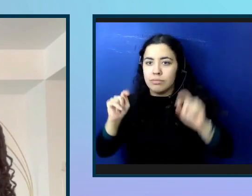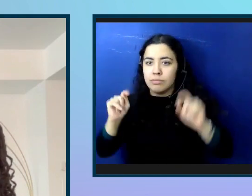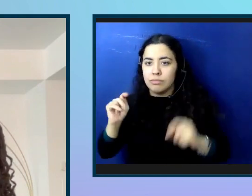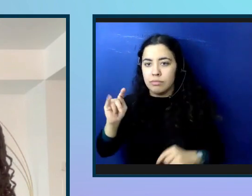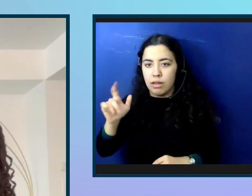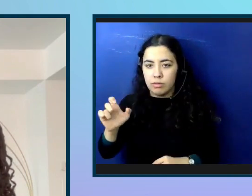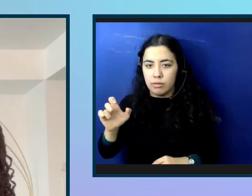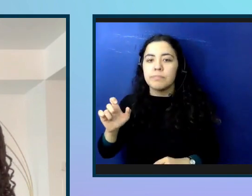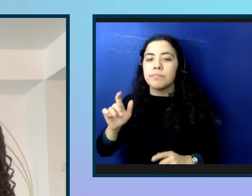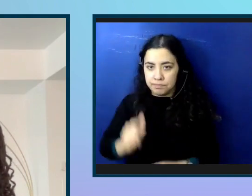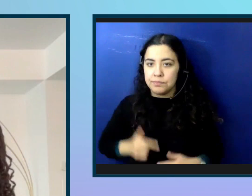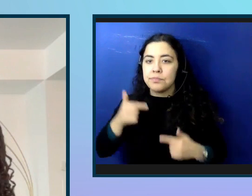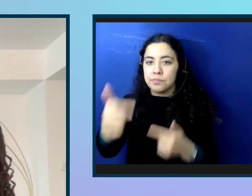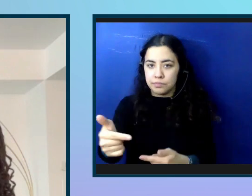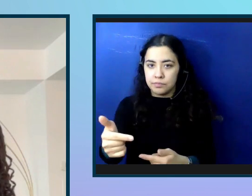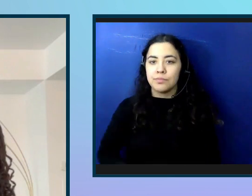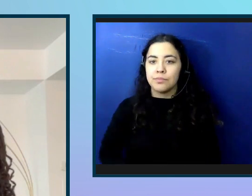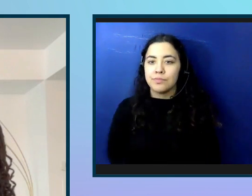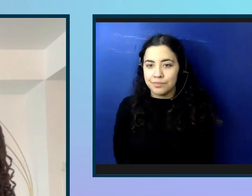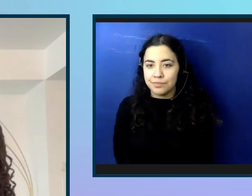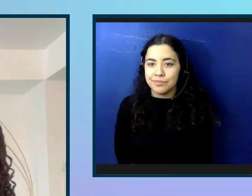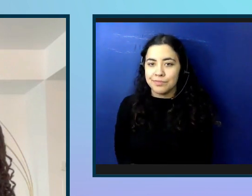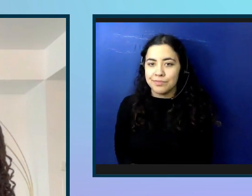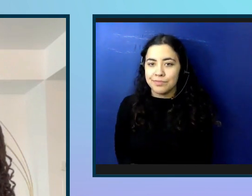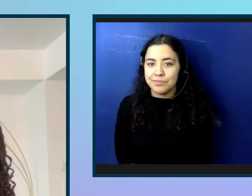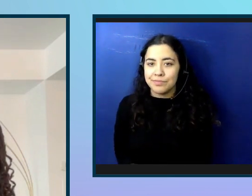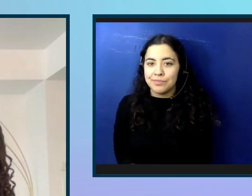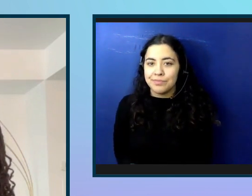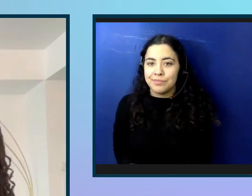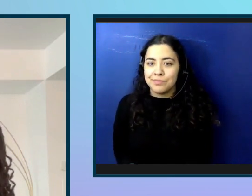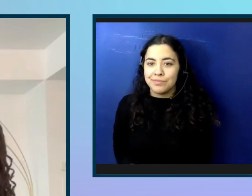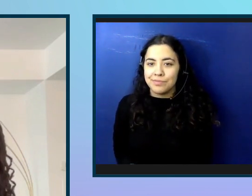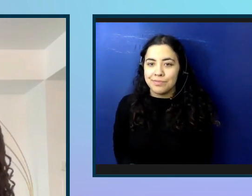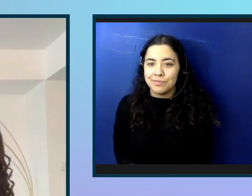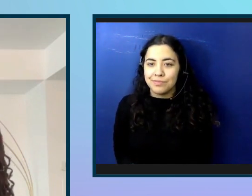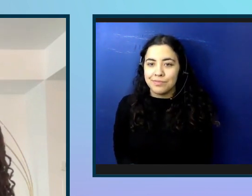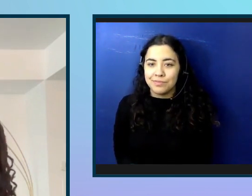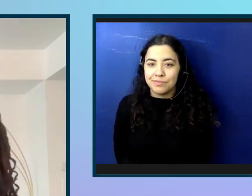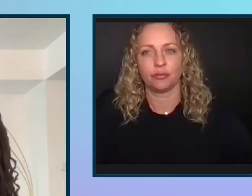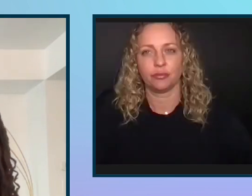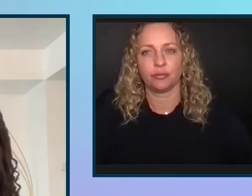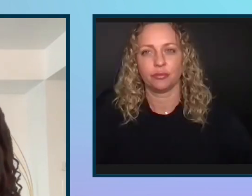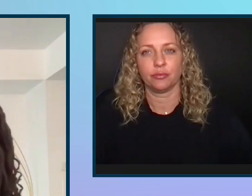about what about when page titles are creative, to attract the audience,